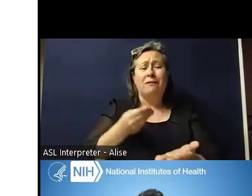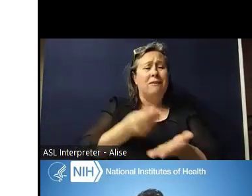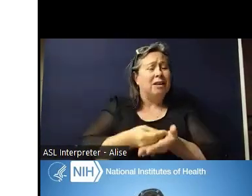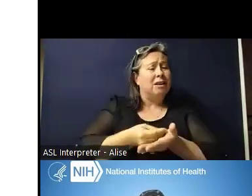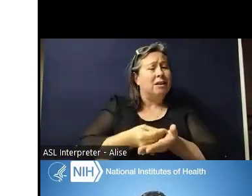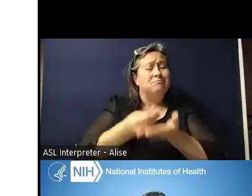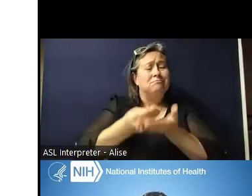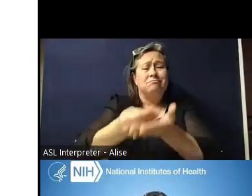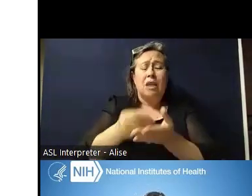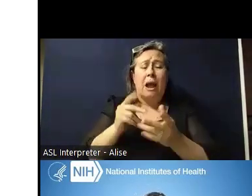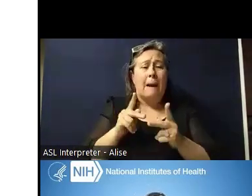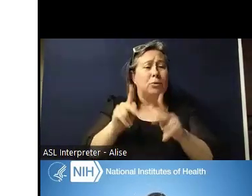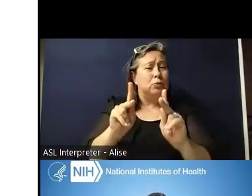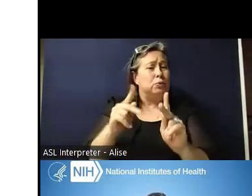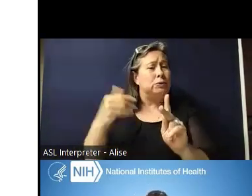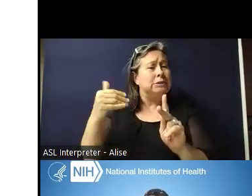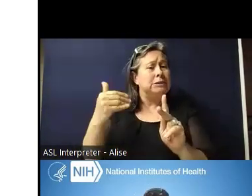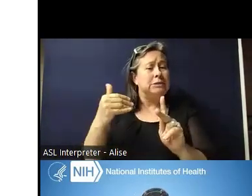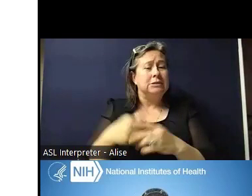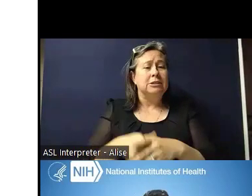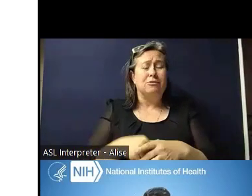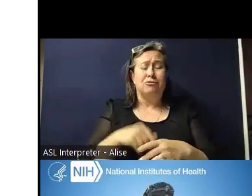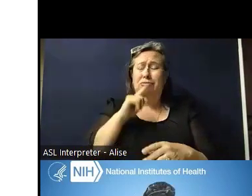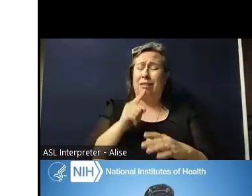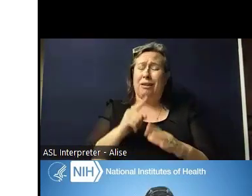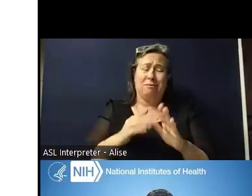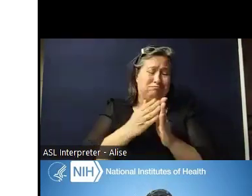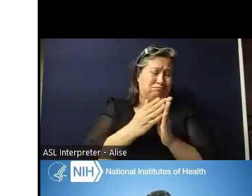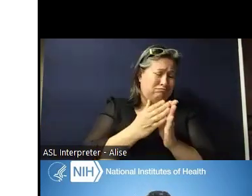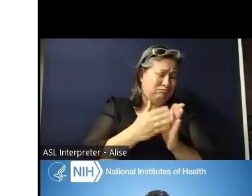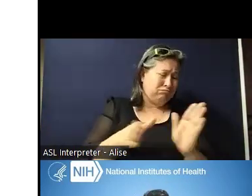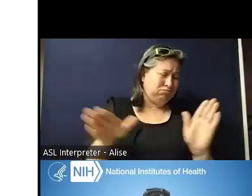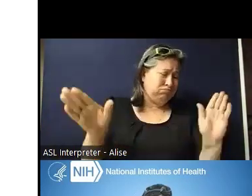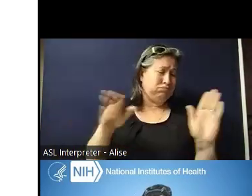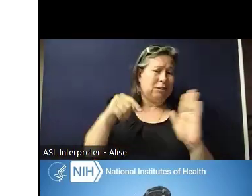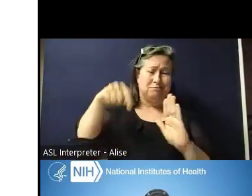and the breadth and depth of the number of announcements